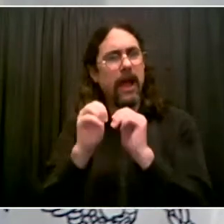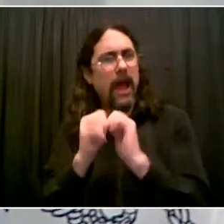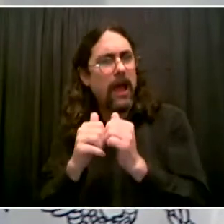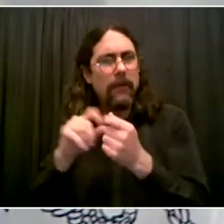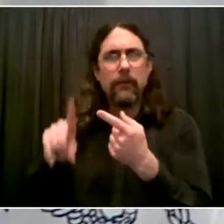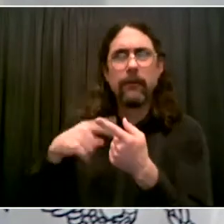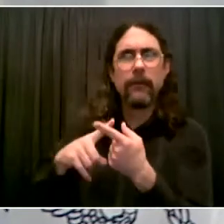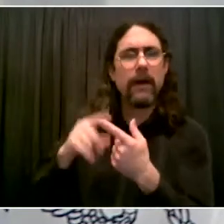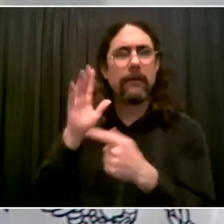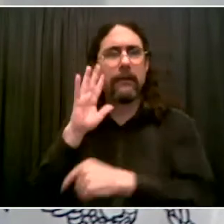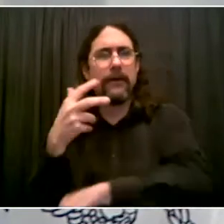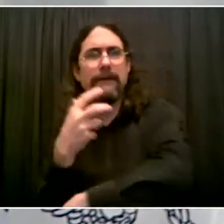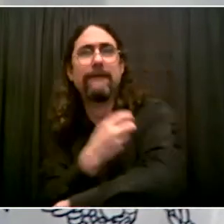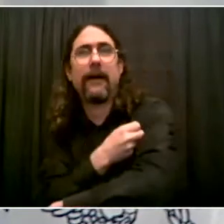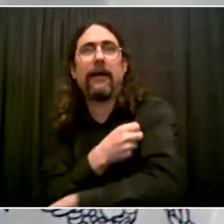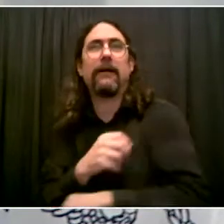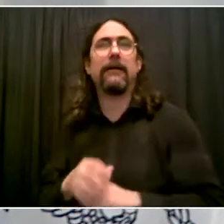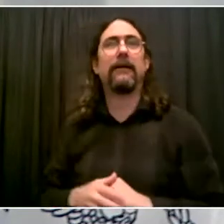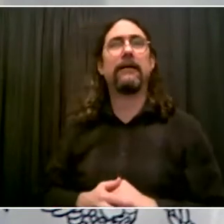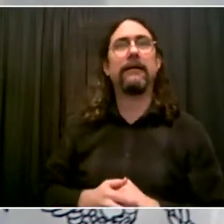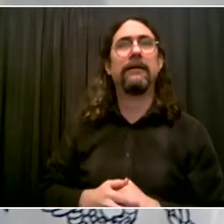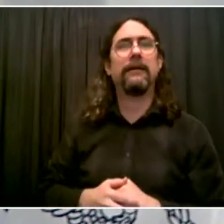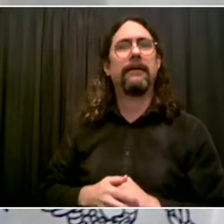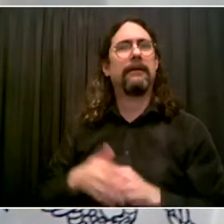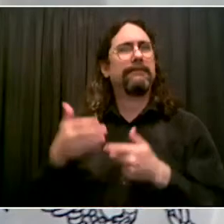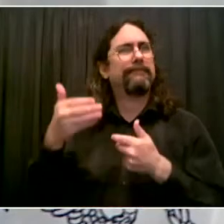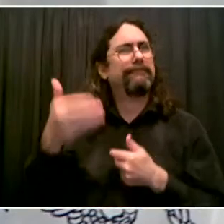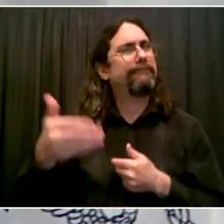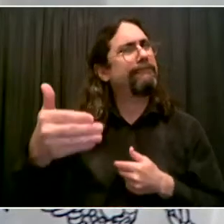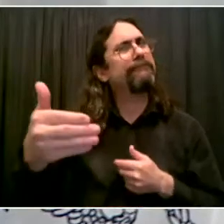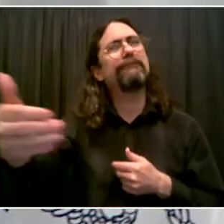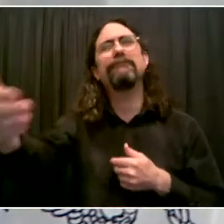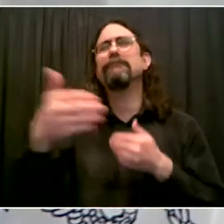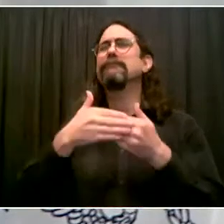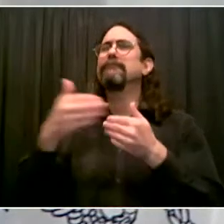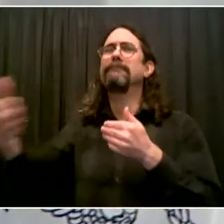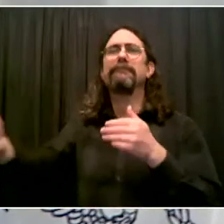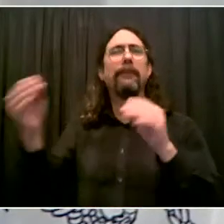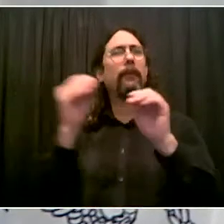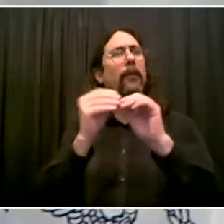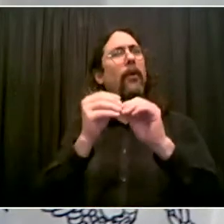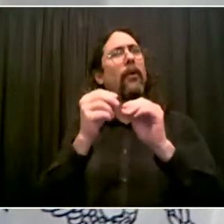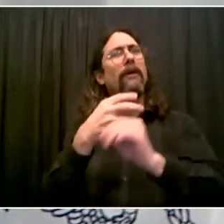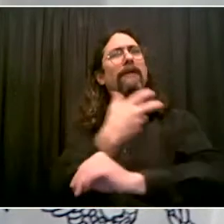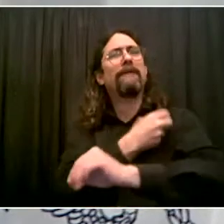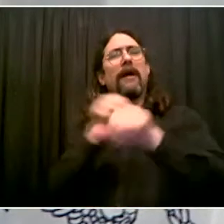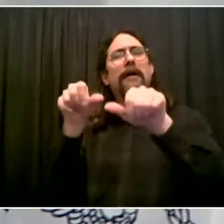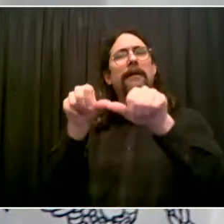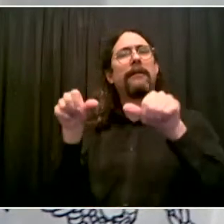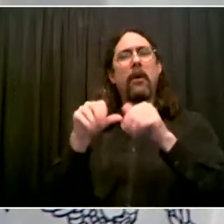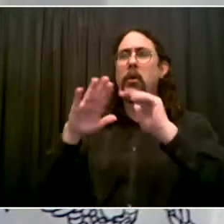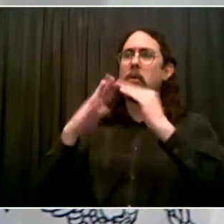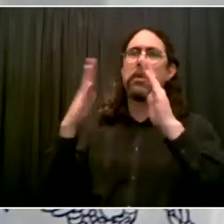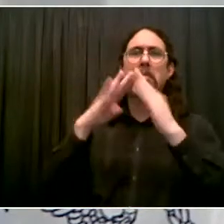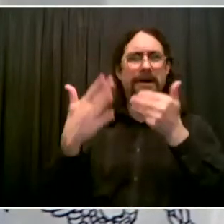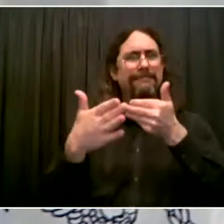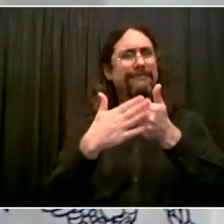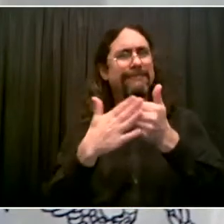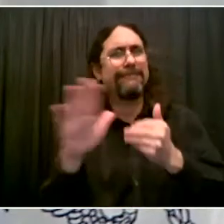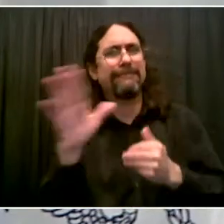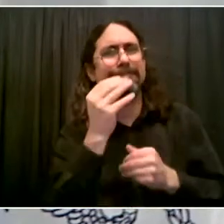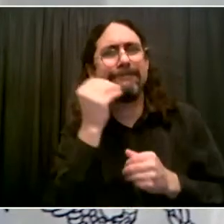OPENING UP ALL